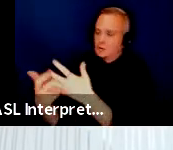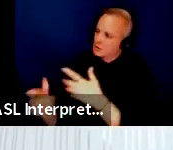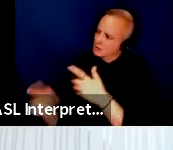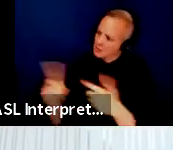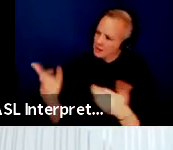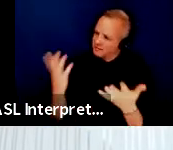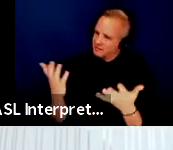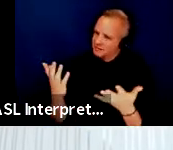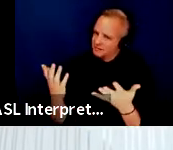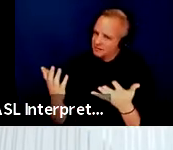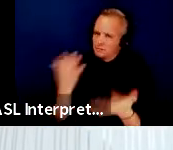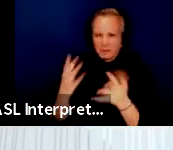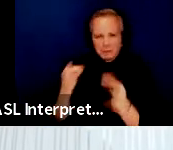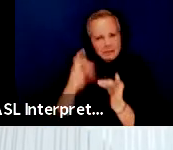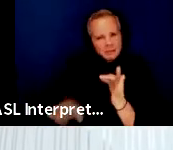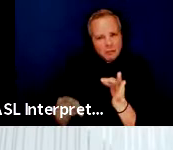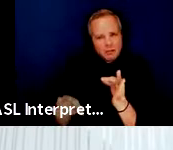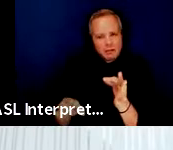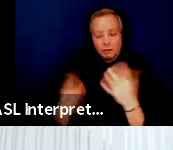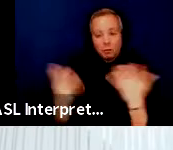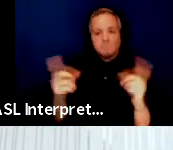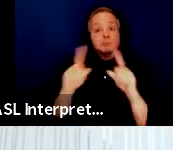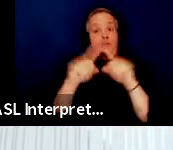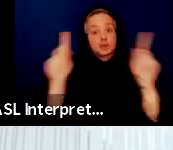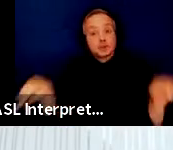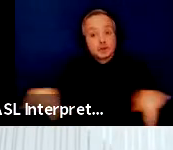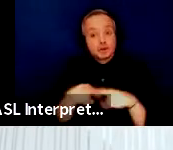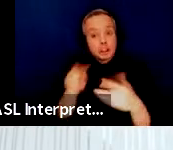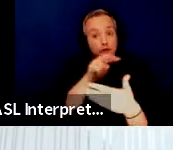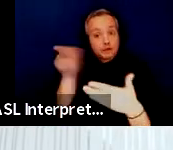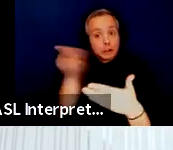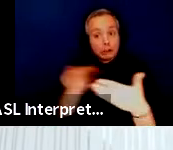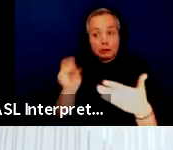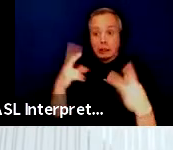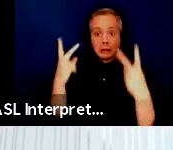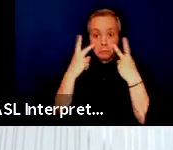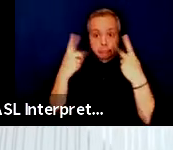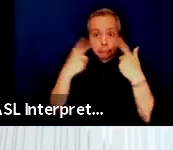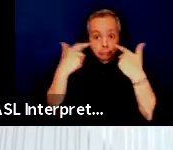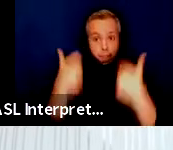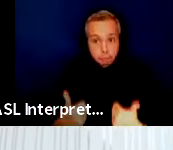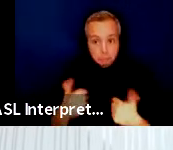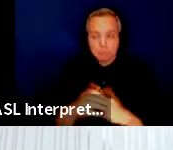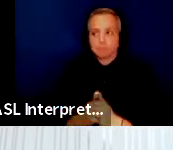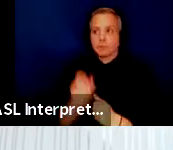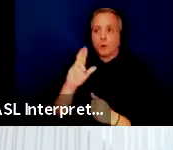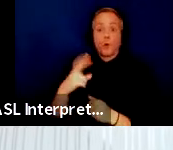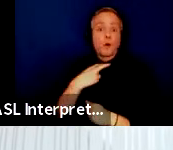HAVING A SCREEN READER OR HAVING VOICE DICTATION SOFTWARE OR A